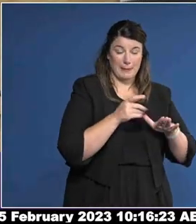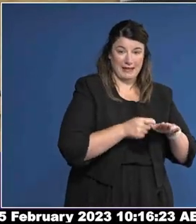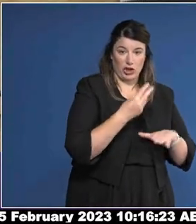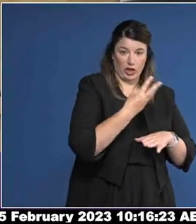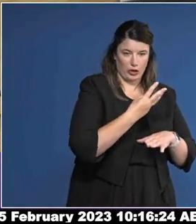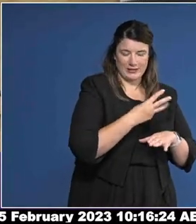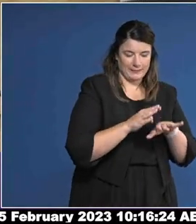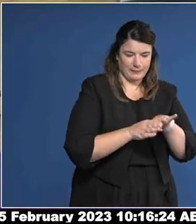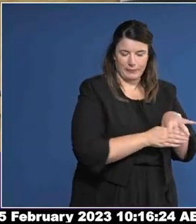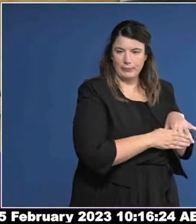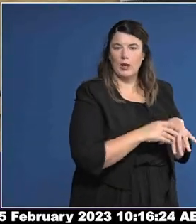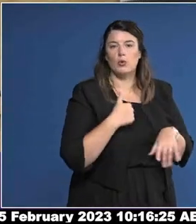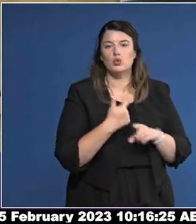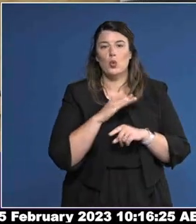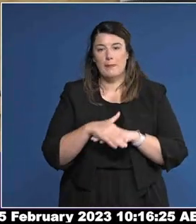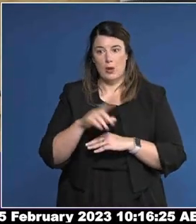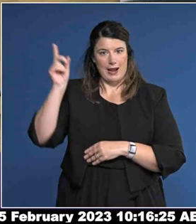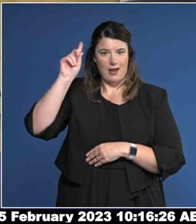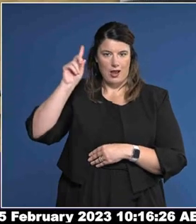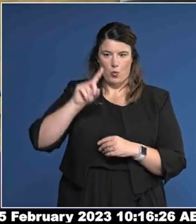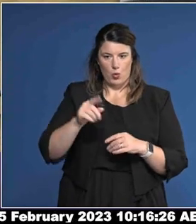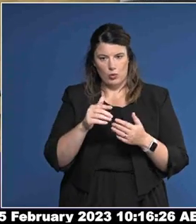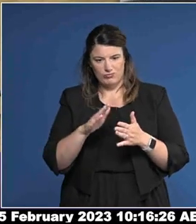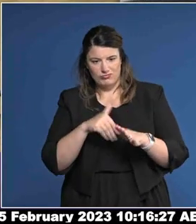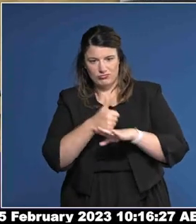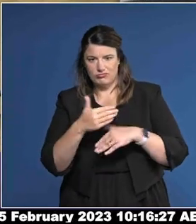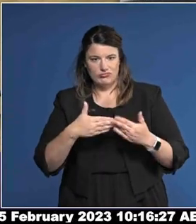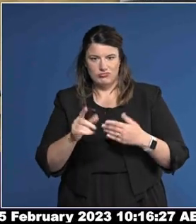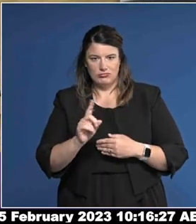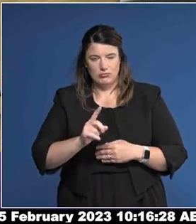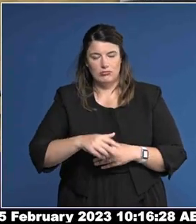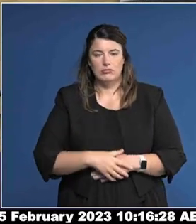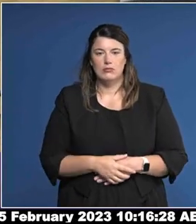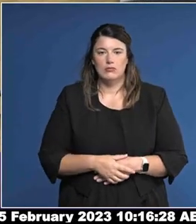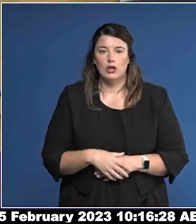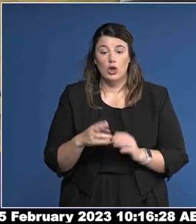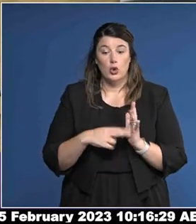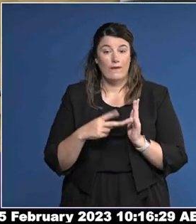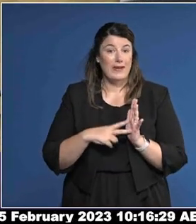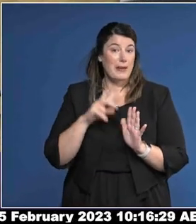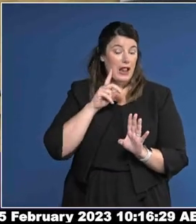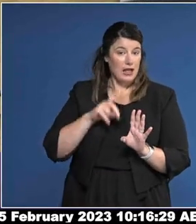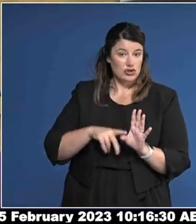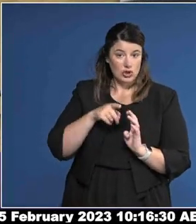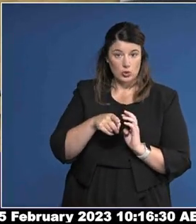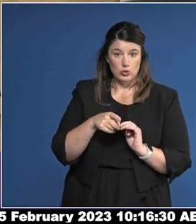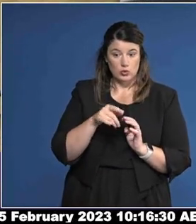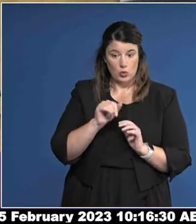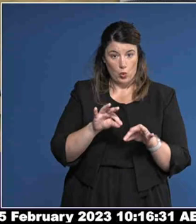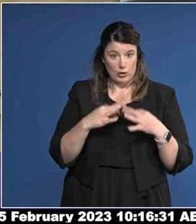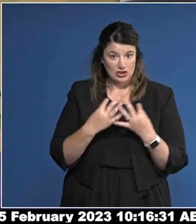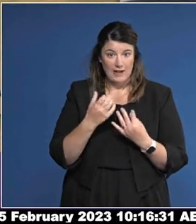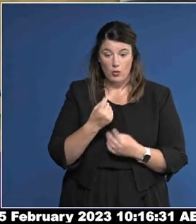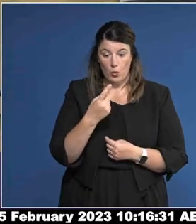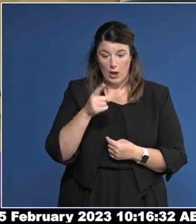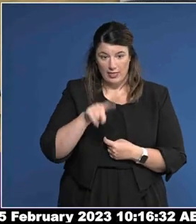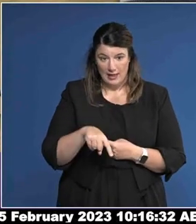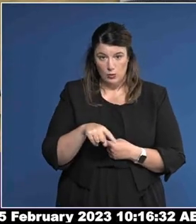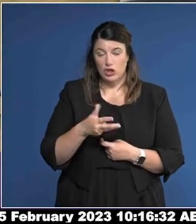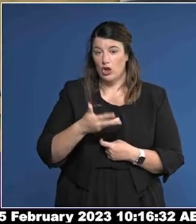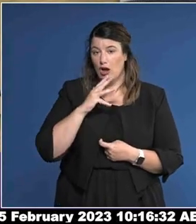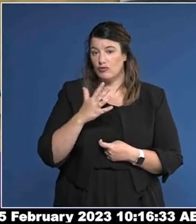Sunnyfield. So as at November last year, you have - or Sunnyfield has 1,958 disability